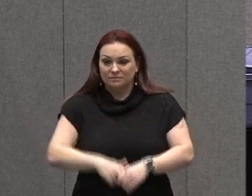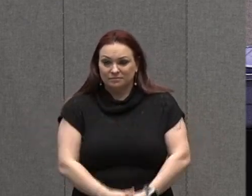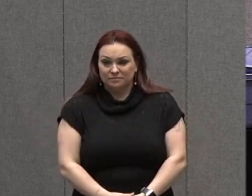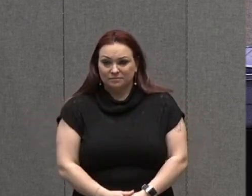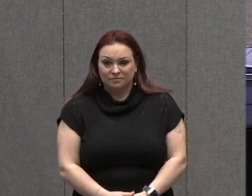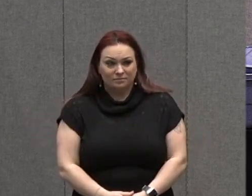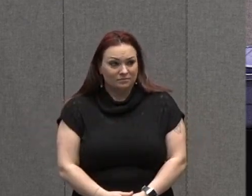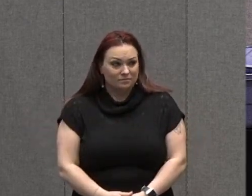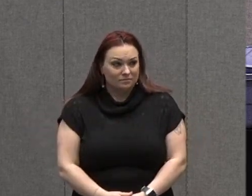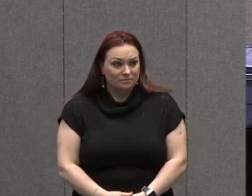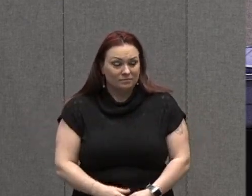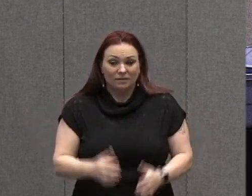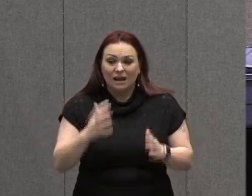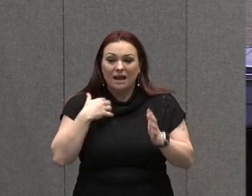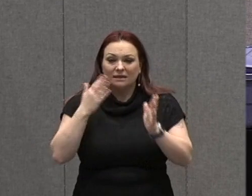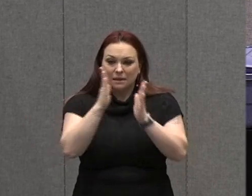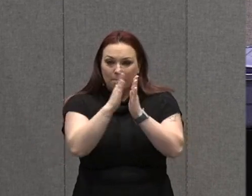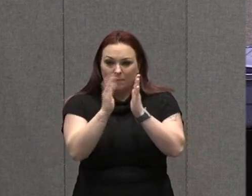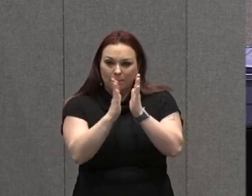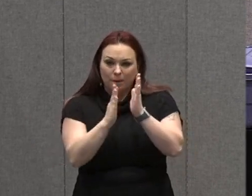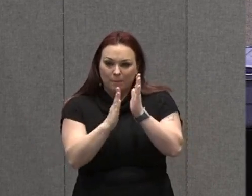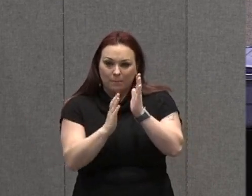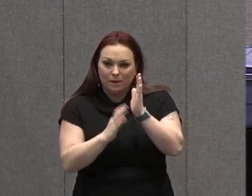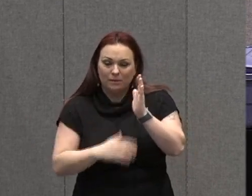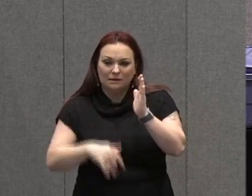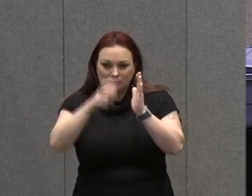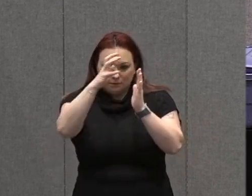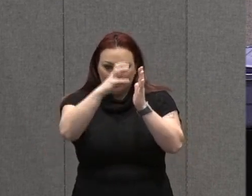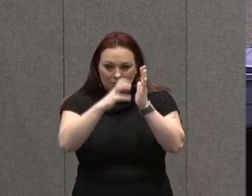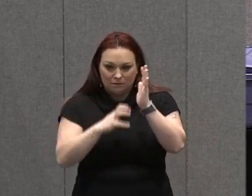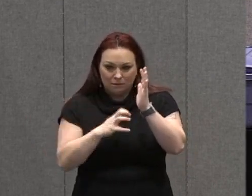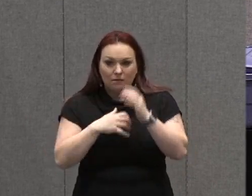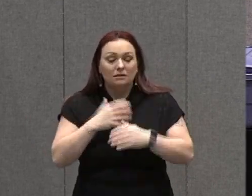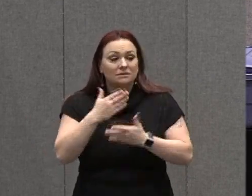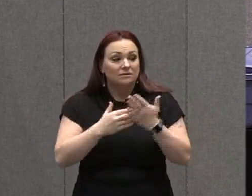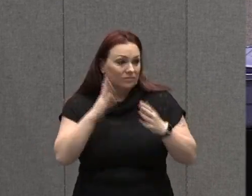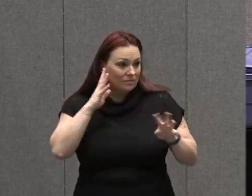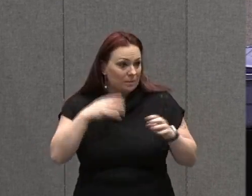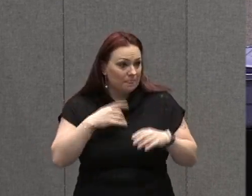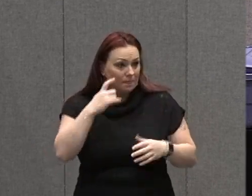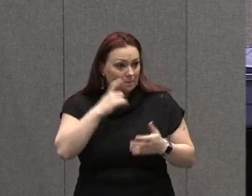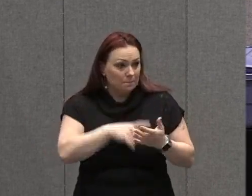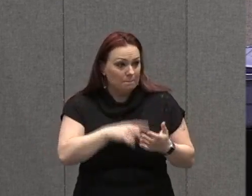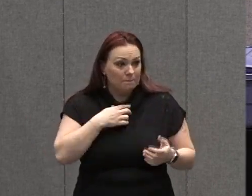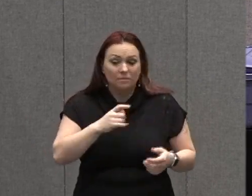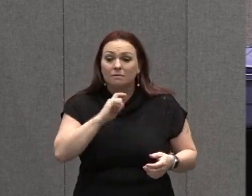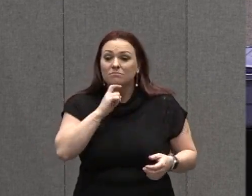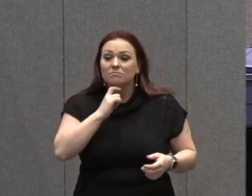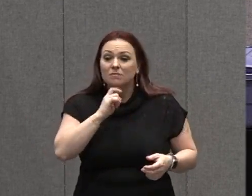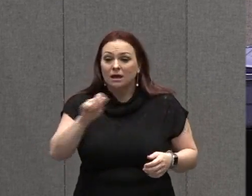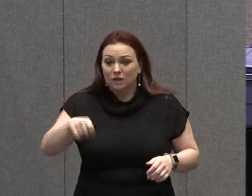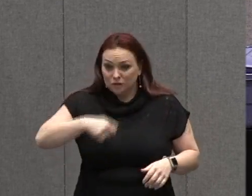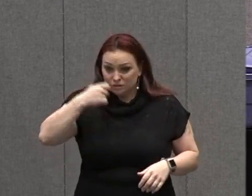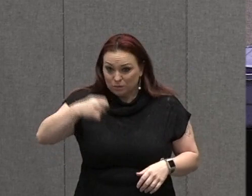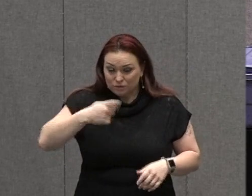And that has the little ridges on it then you can make a scrapey sound. I also want to point out something, you know I've been using this metal spoon, so I'm going to keep it over here,